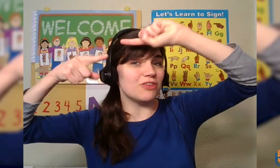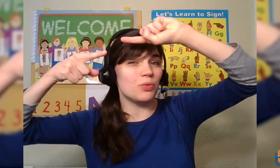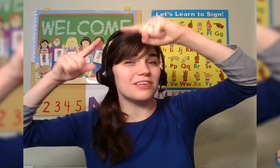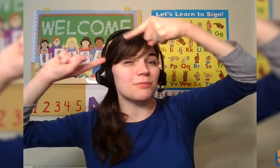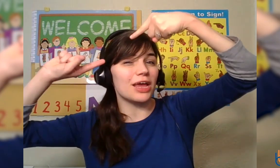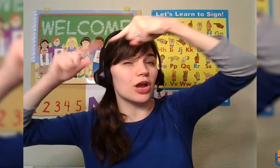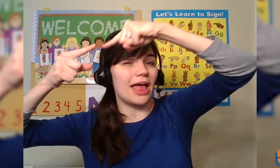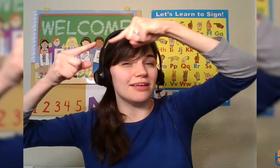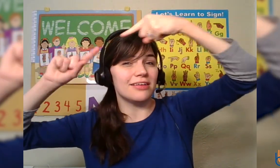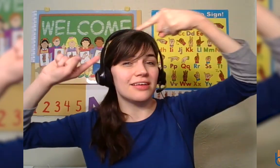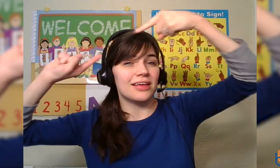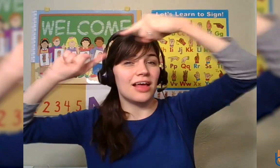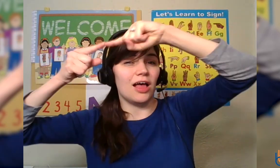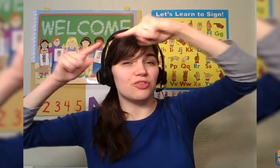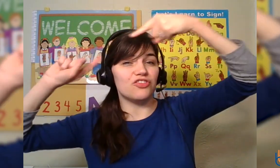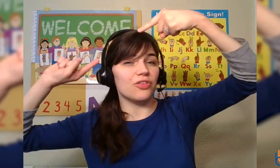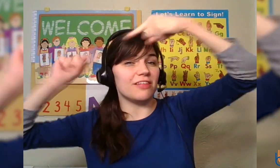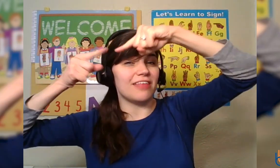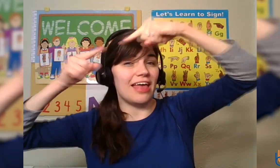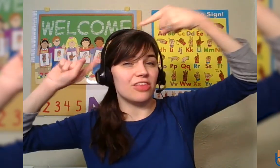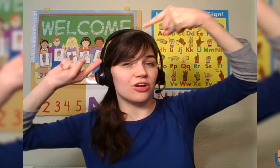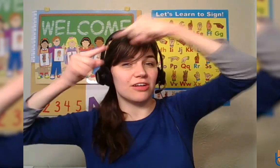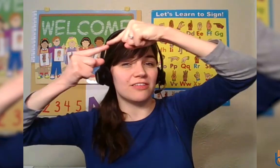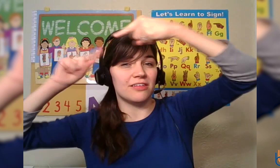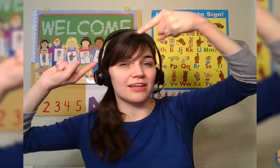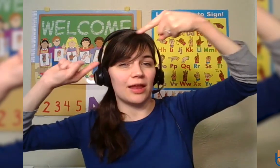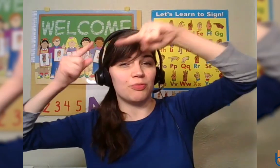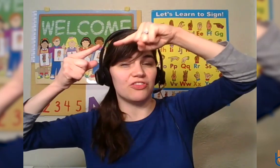twist it by your head to show that it's the head that hurts. And kind of push